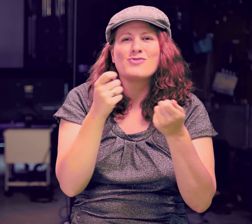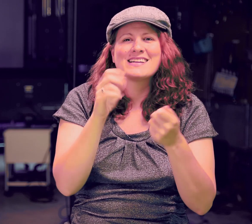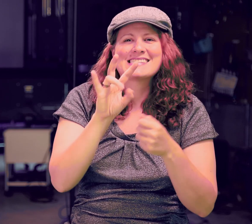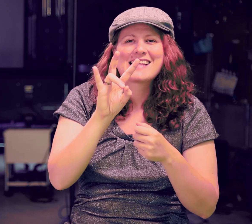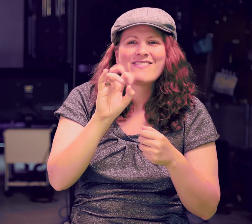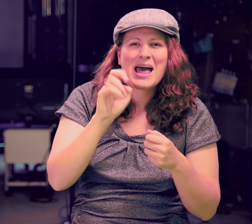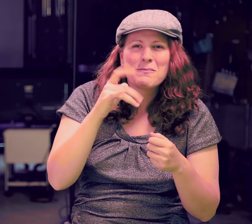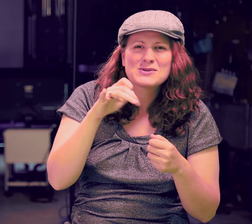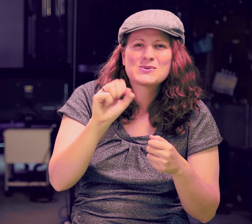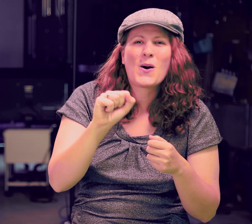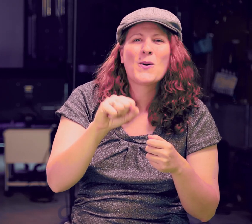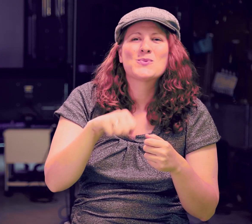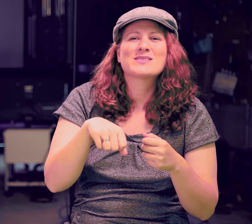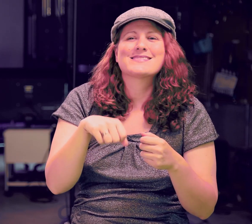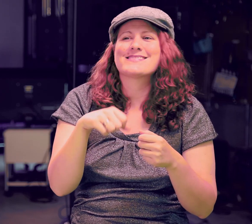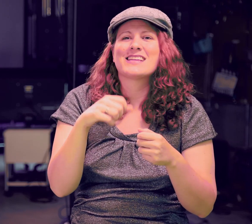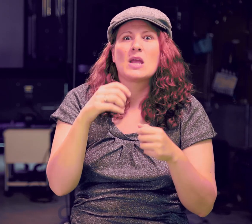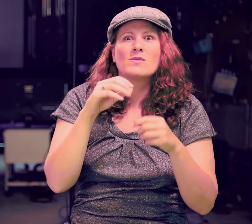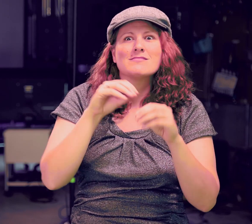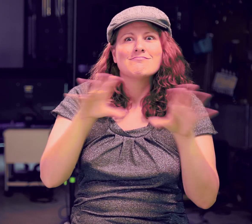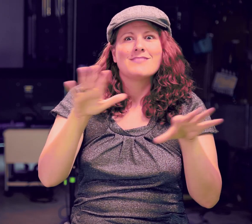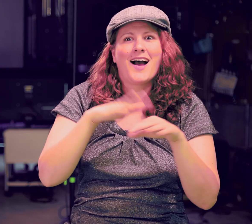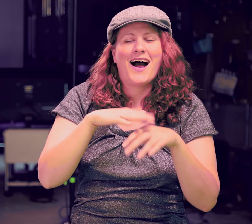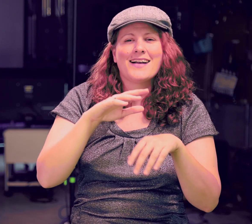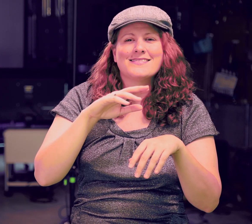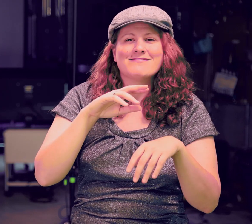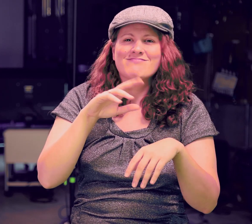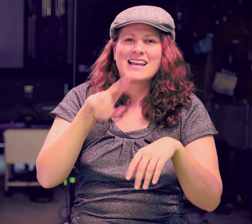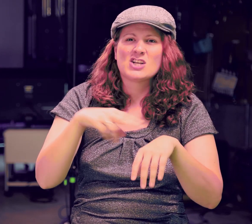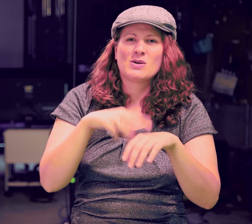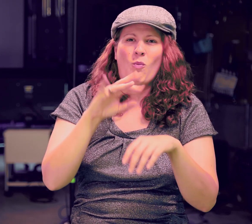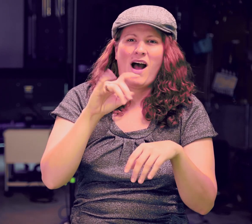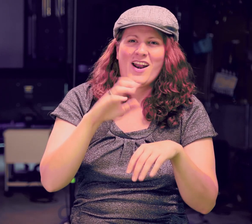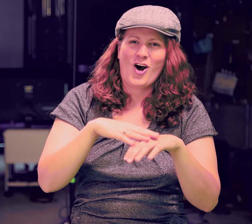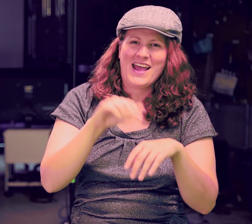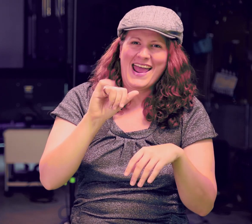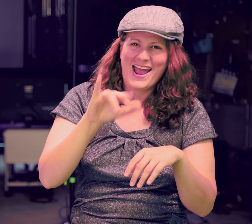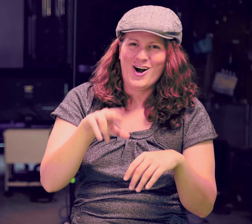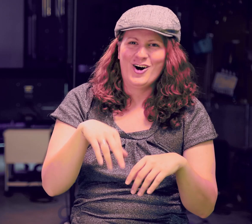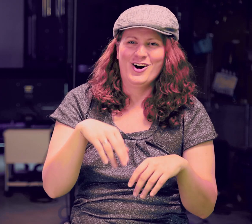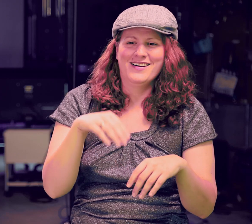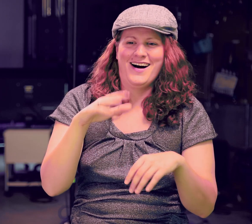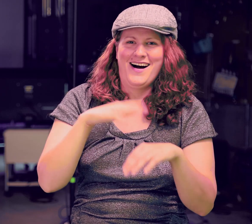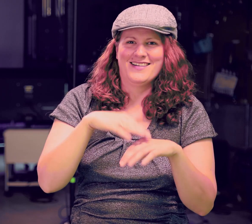I was directing seven episodes that was aired Nationwide